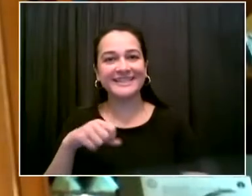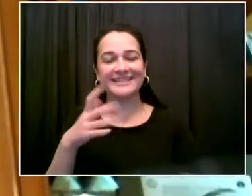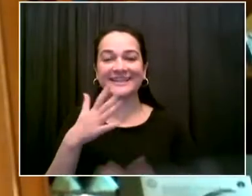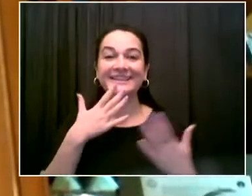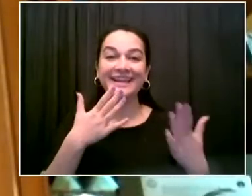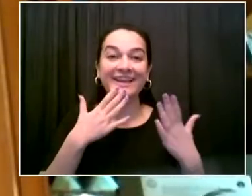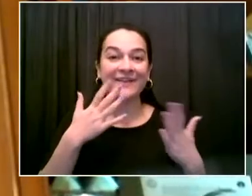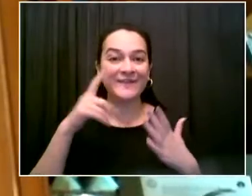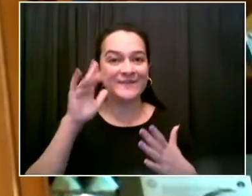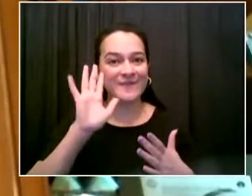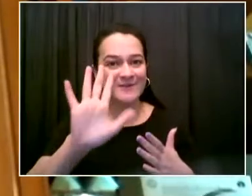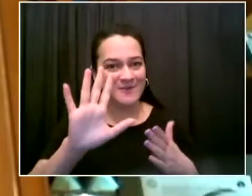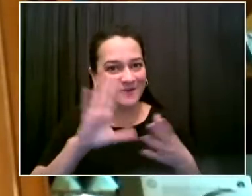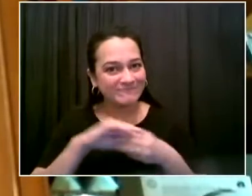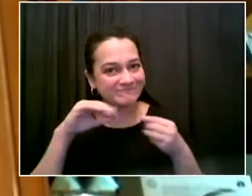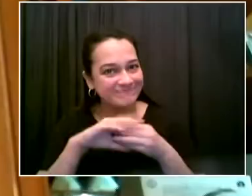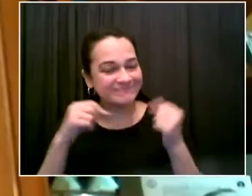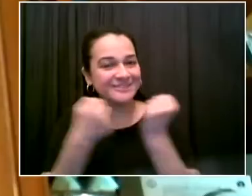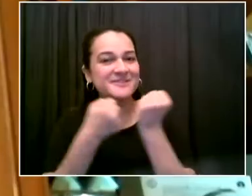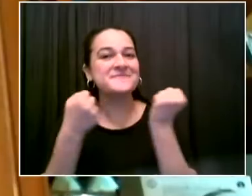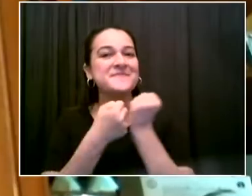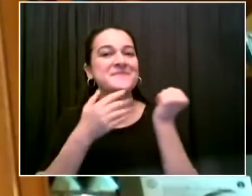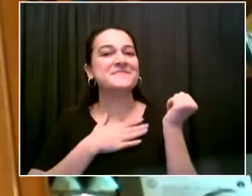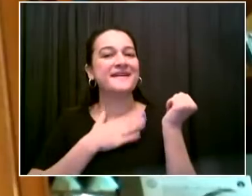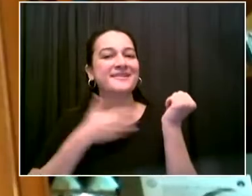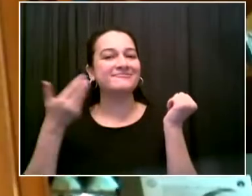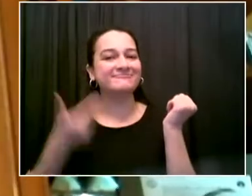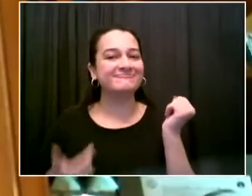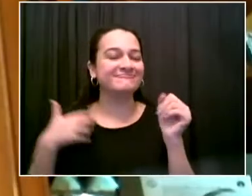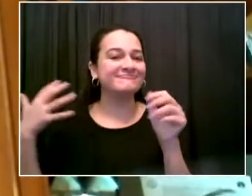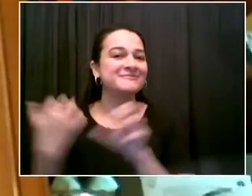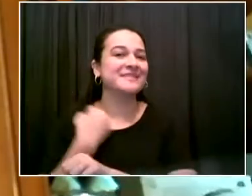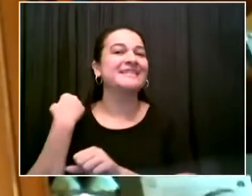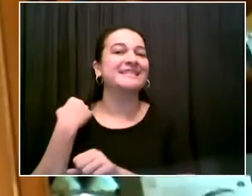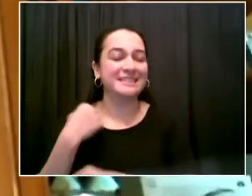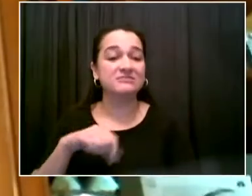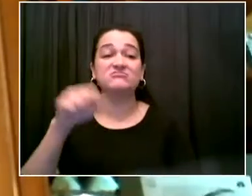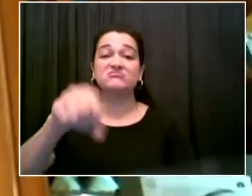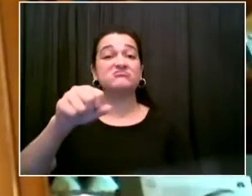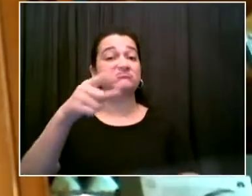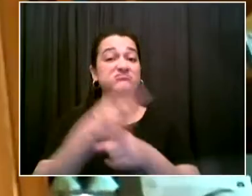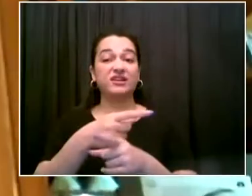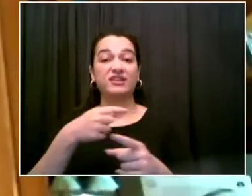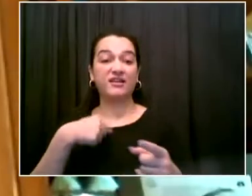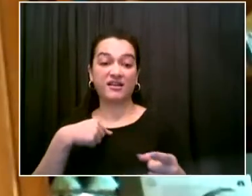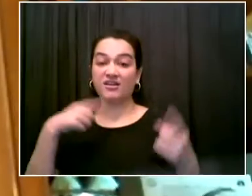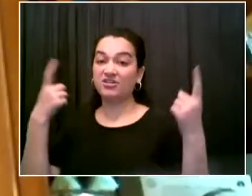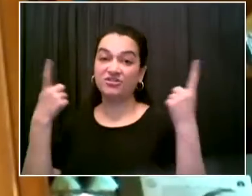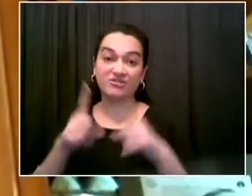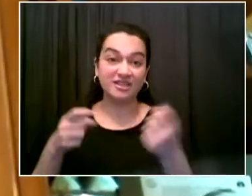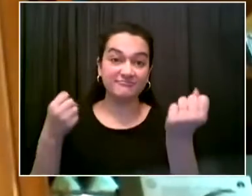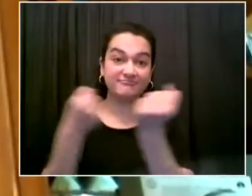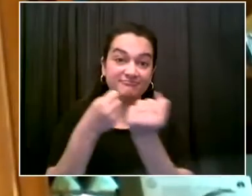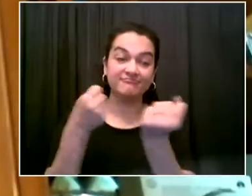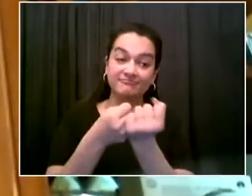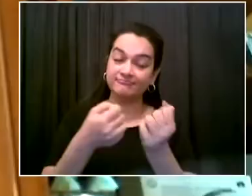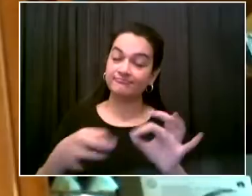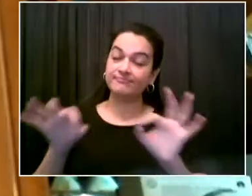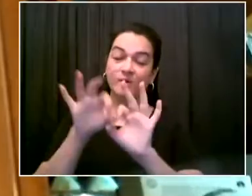WERE TOUGH TIMES AND THANK YOU FOR ALL NEW YORKERS AND THANK YOU FOR YOUR SUPPORT. WE WANT TO